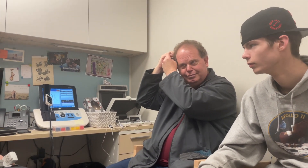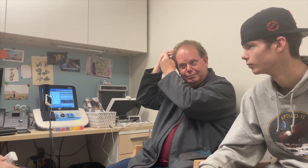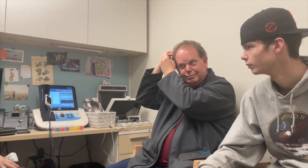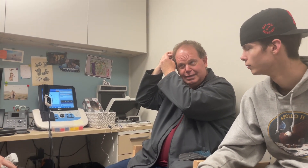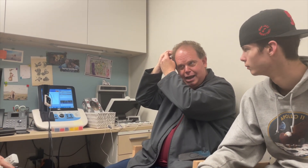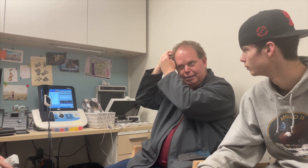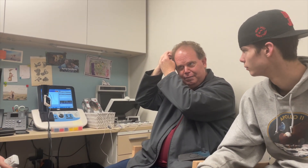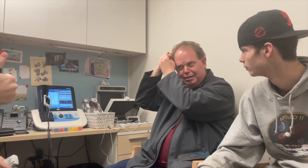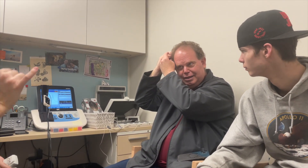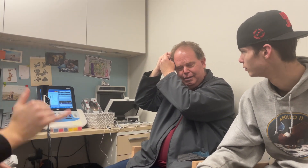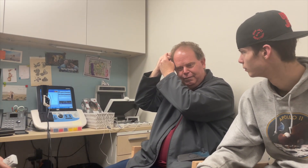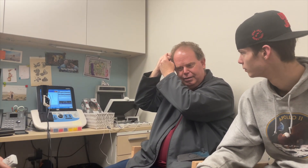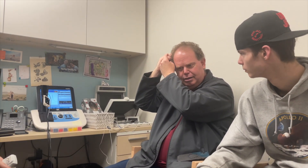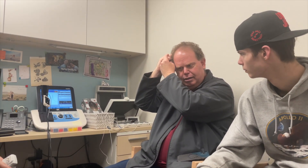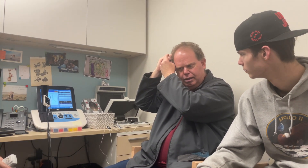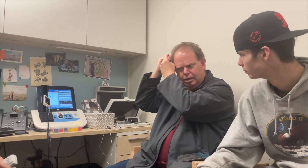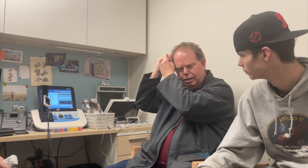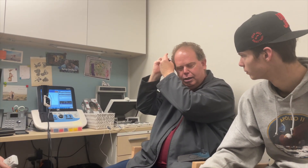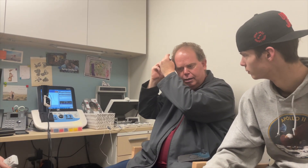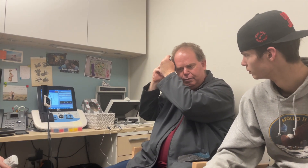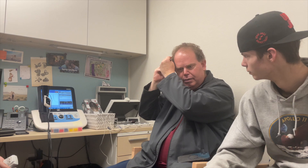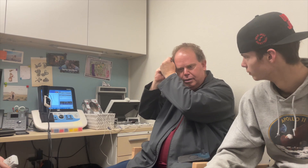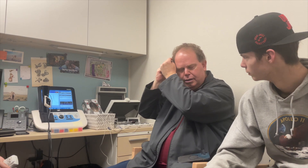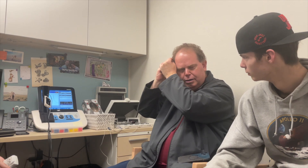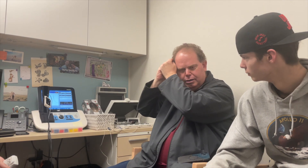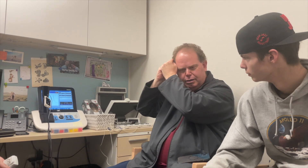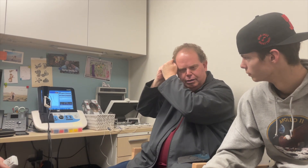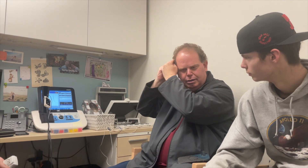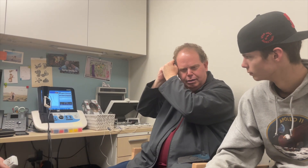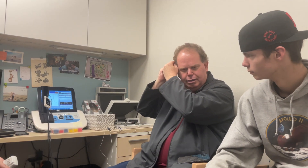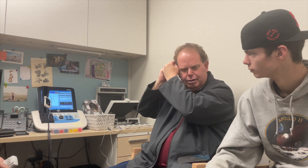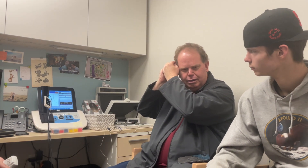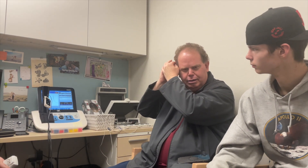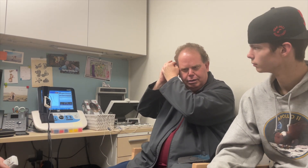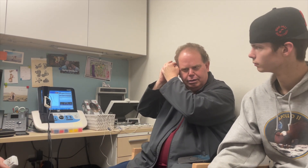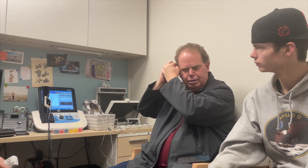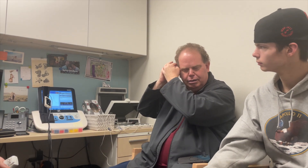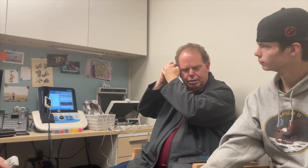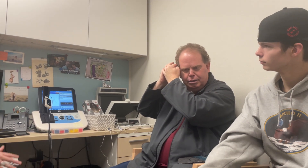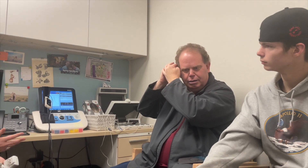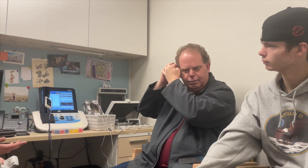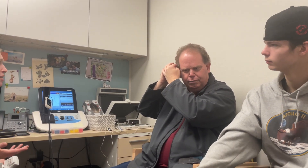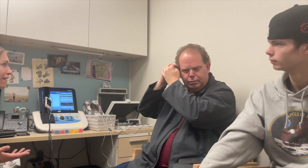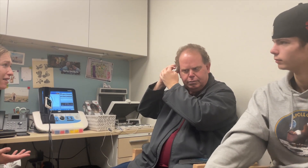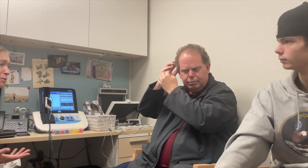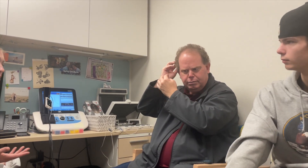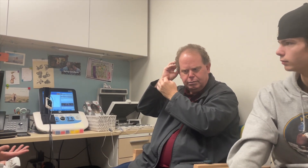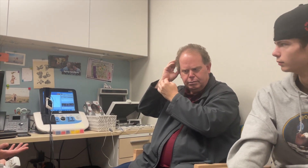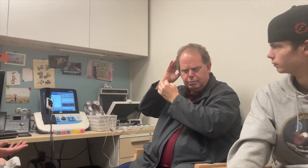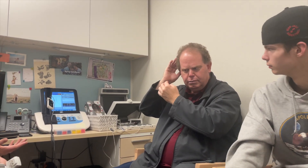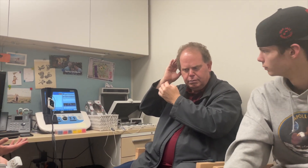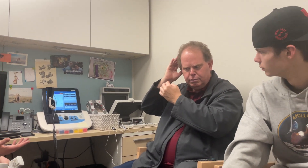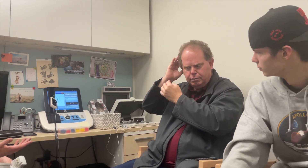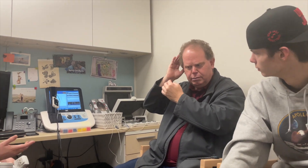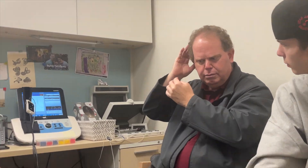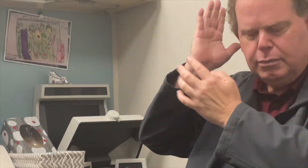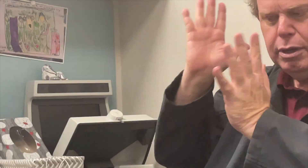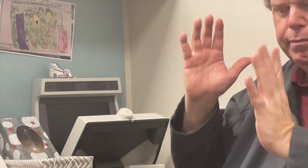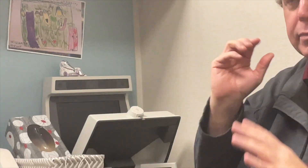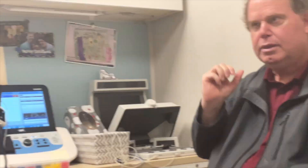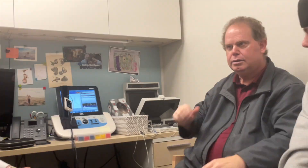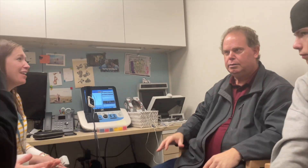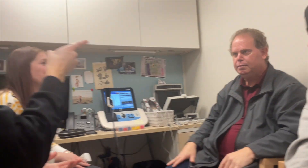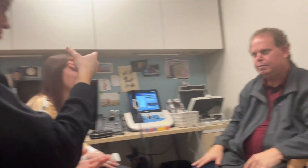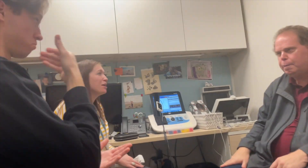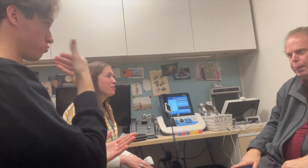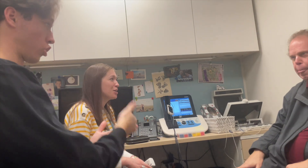will but you're very good at that to be perfectly honest that we actually